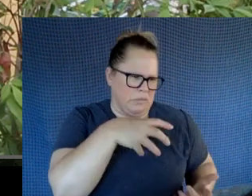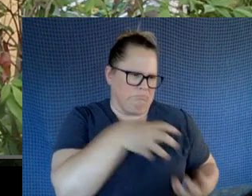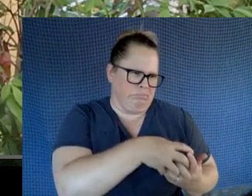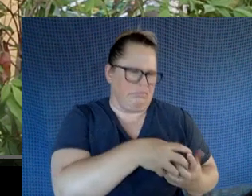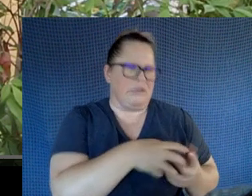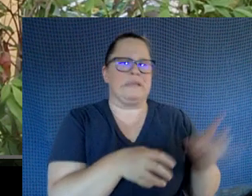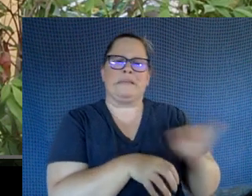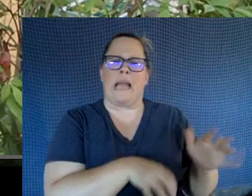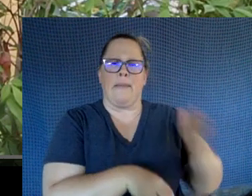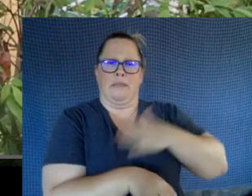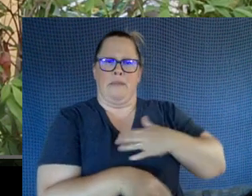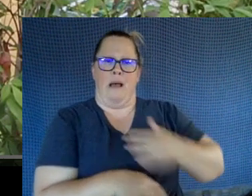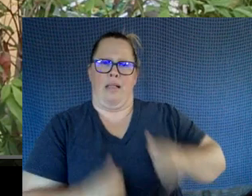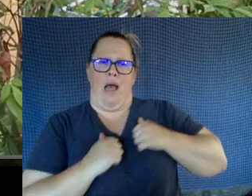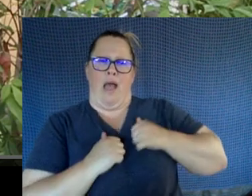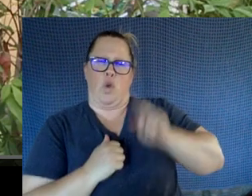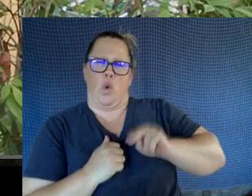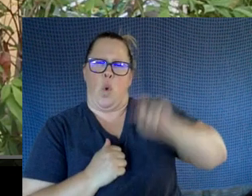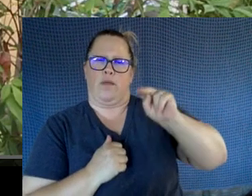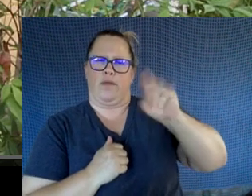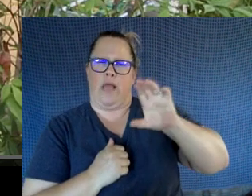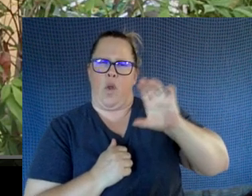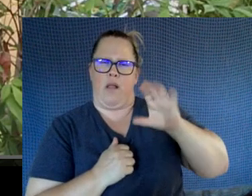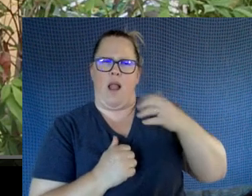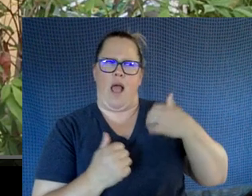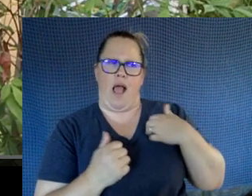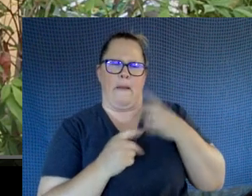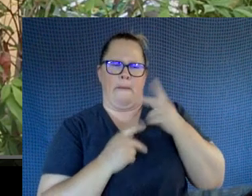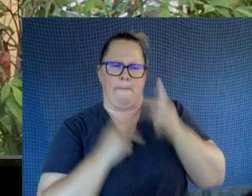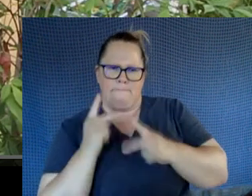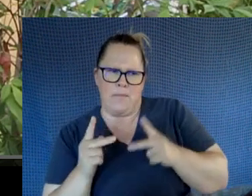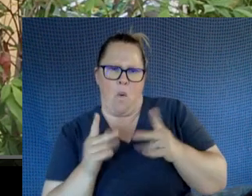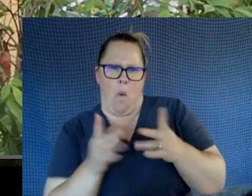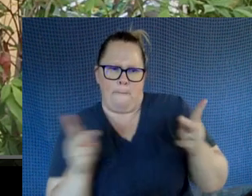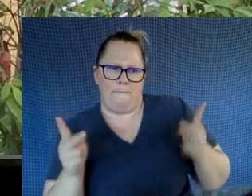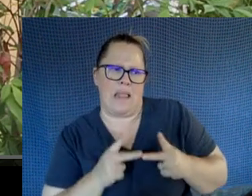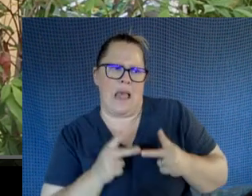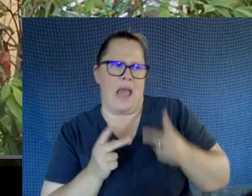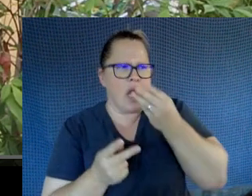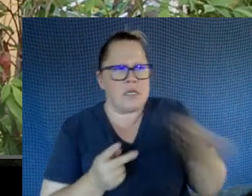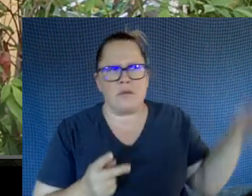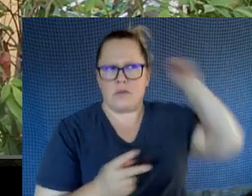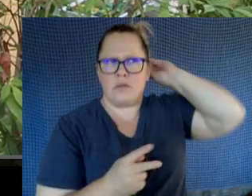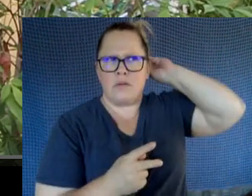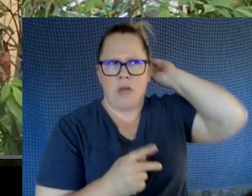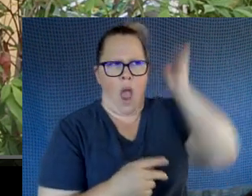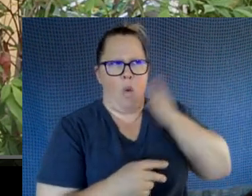past the people in the places are in my art to last. There you go just like what